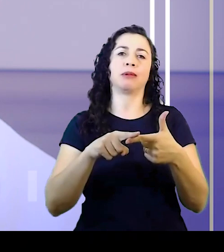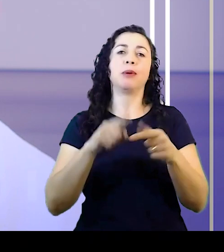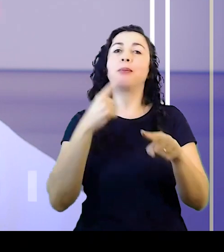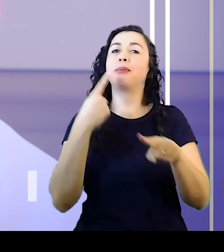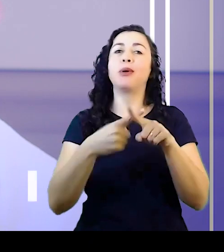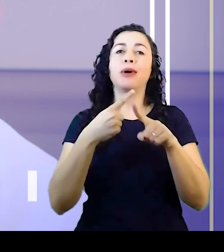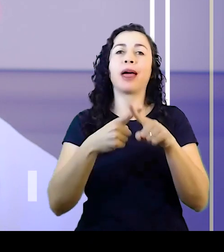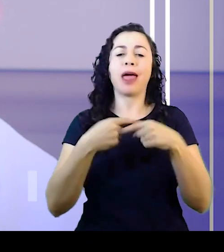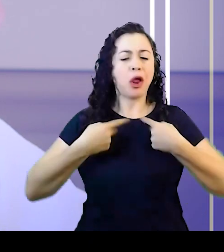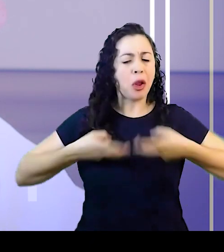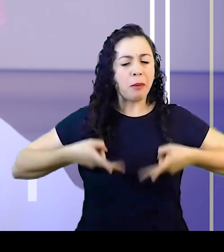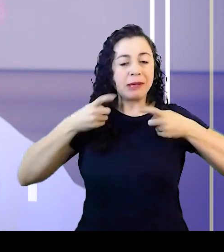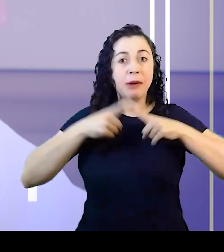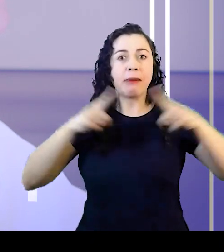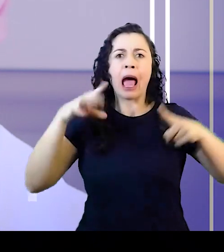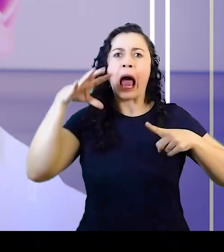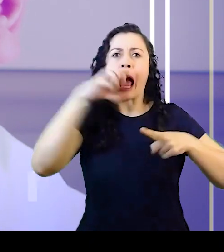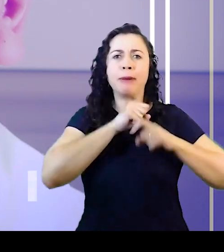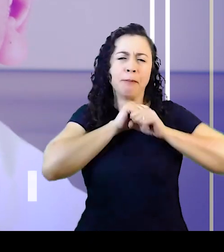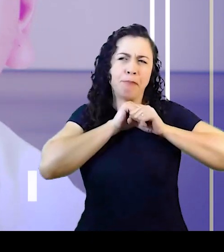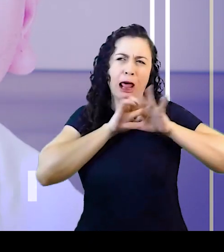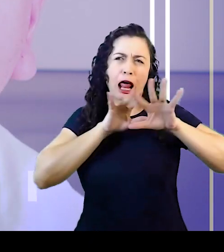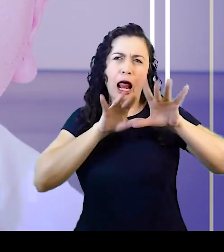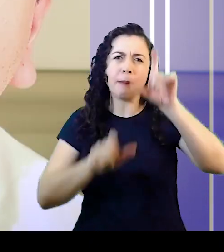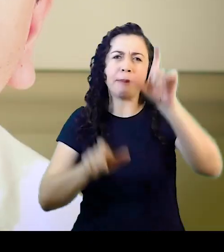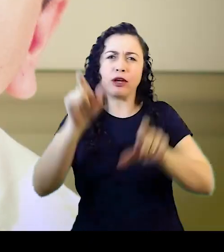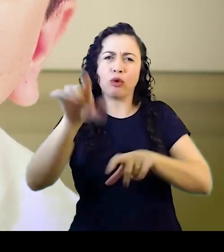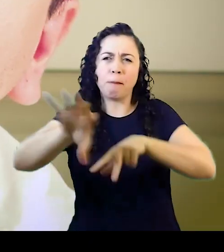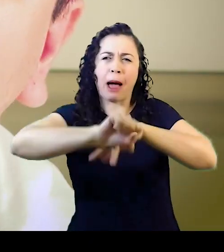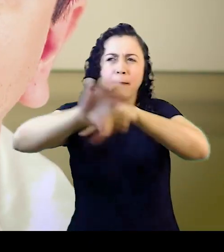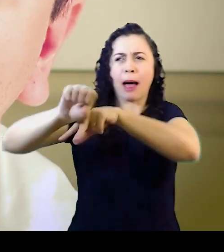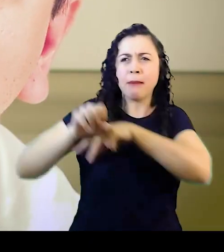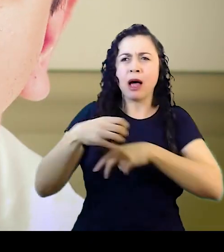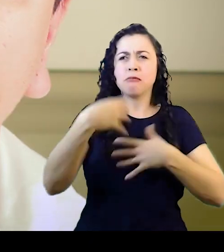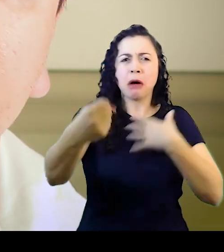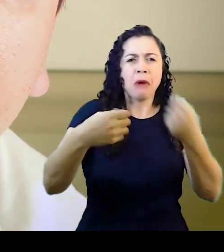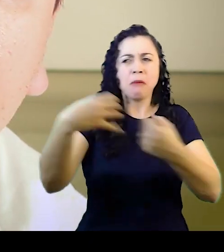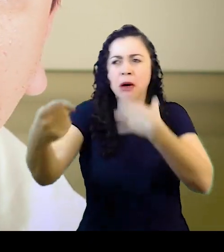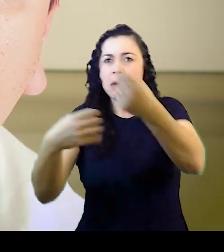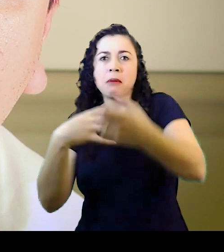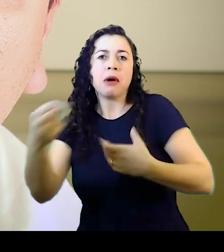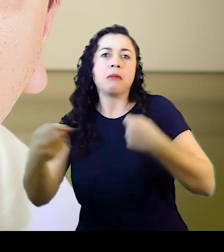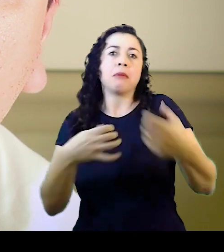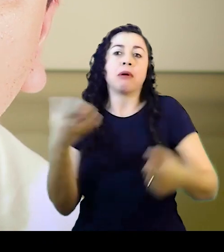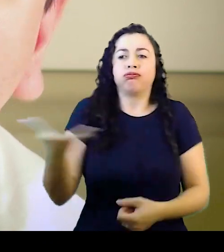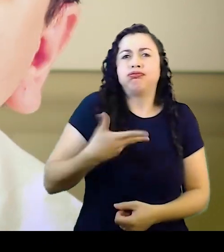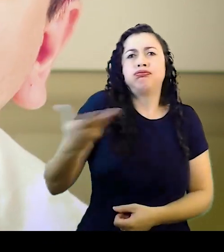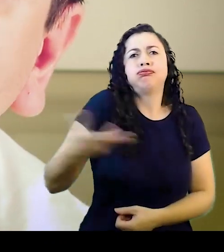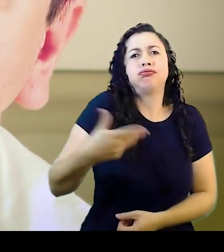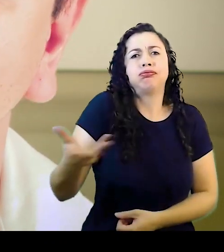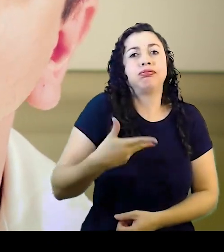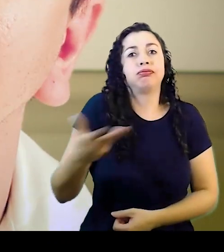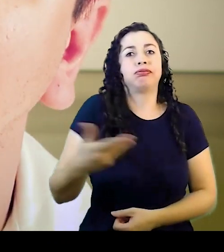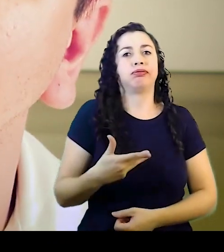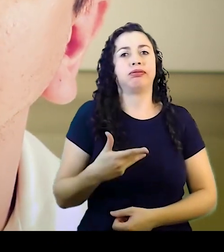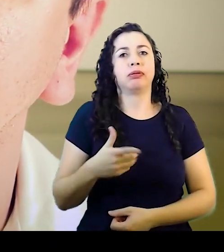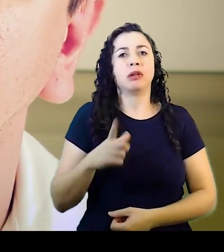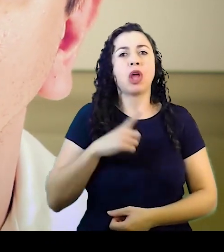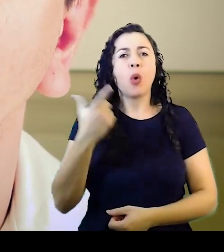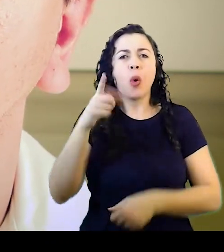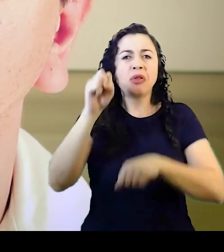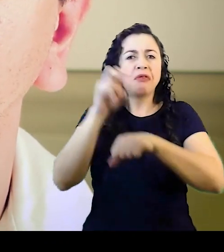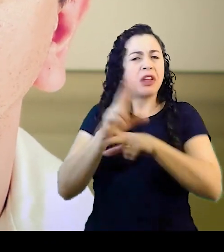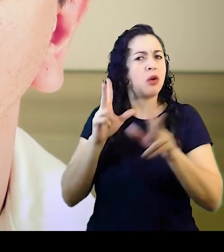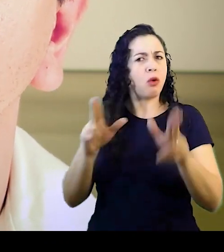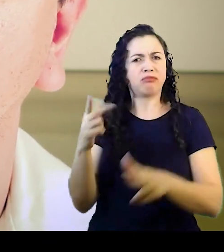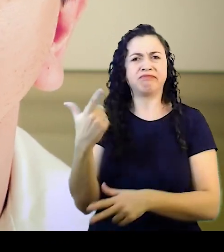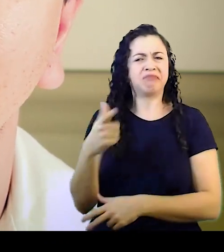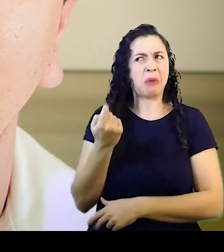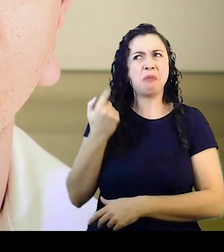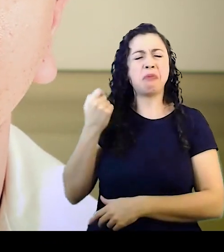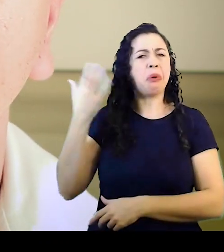a rarely seen speed of viral transmission in the history of mankind.